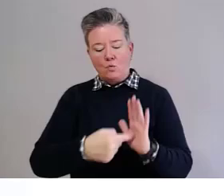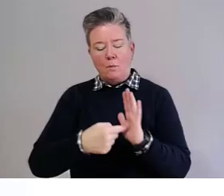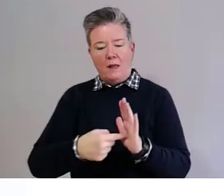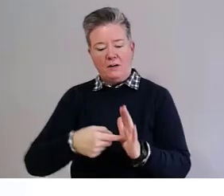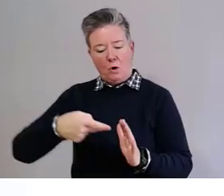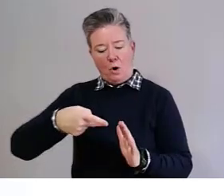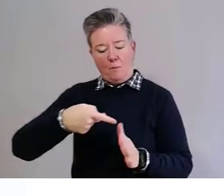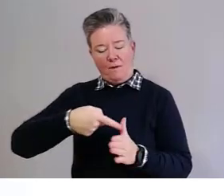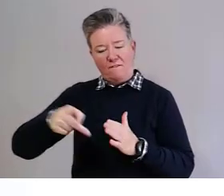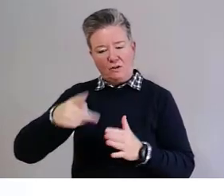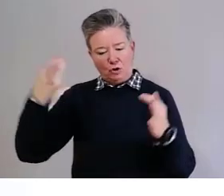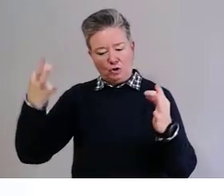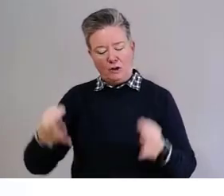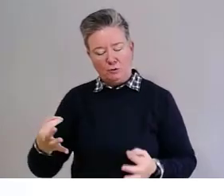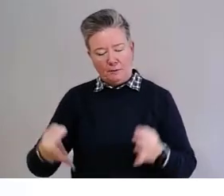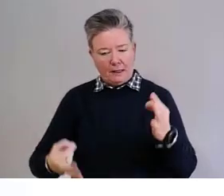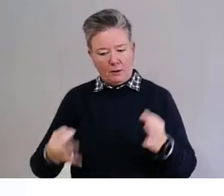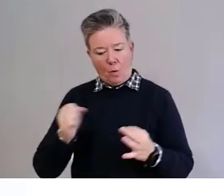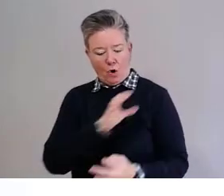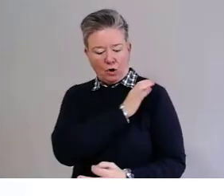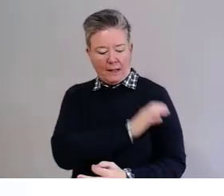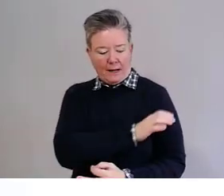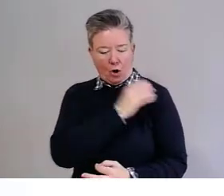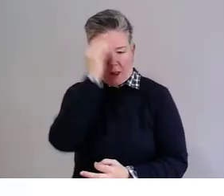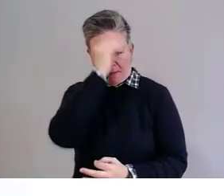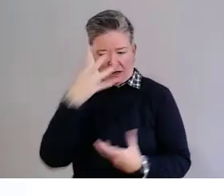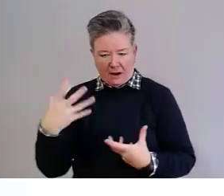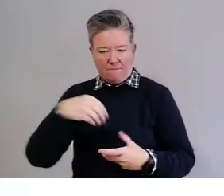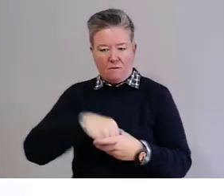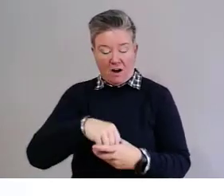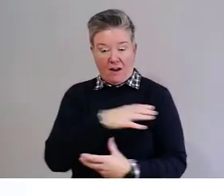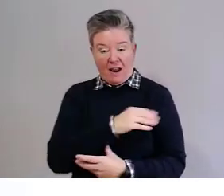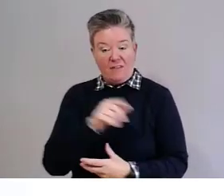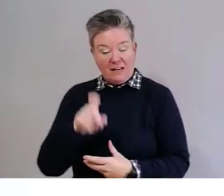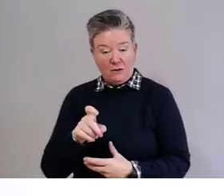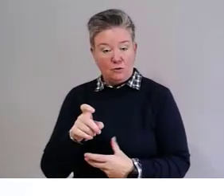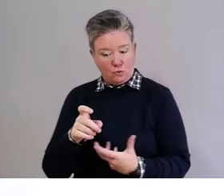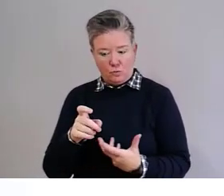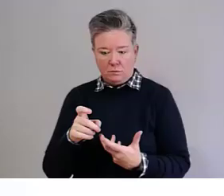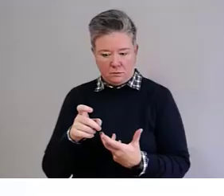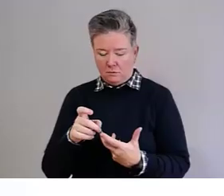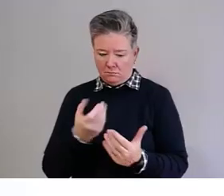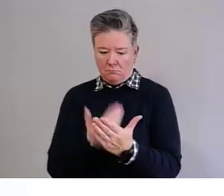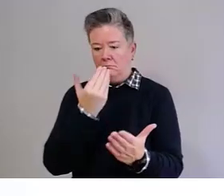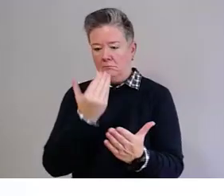or informed clinical opinion, and they need to hold up to review,